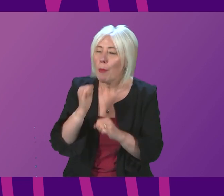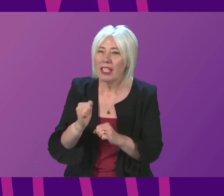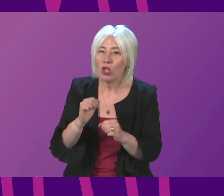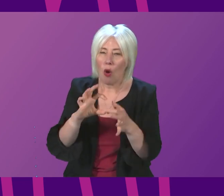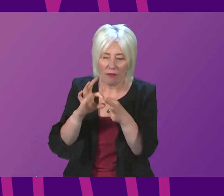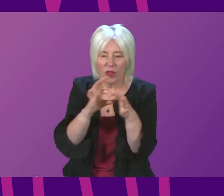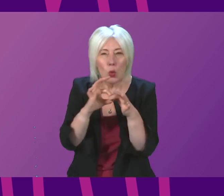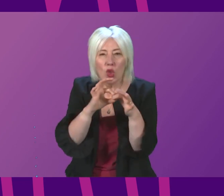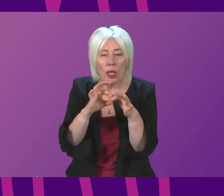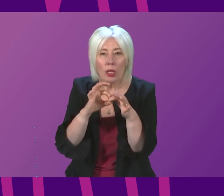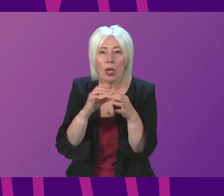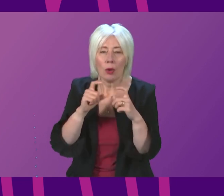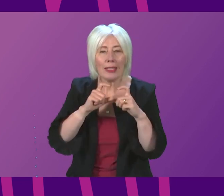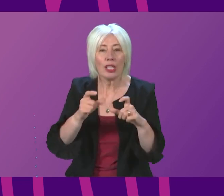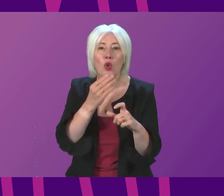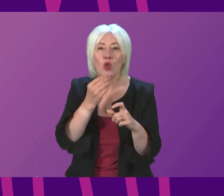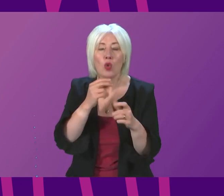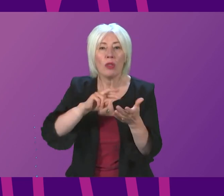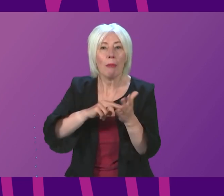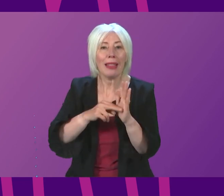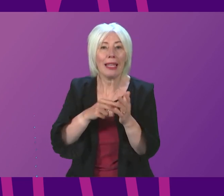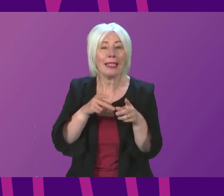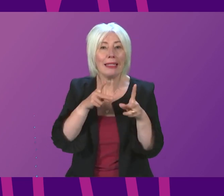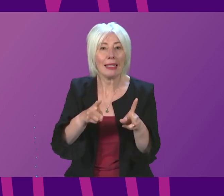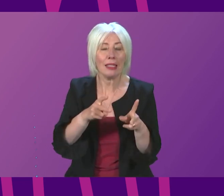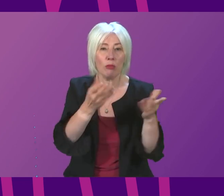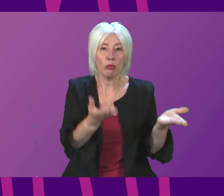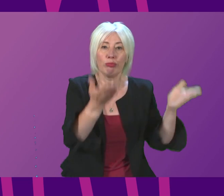and will still use the planning system to shut down Scotland’s traditional nuclear energy industry.